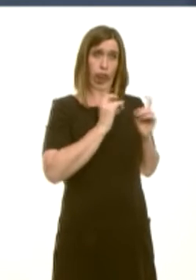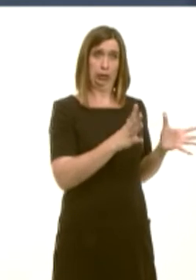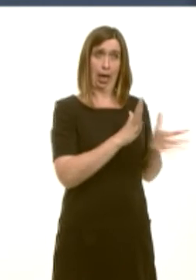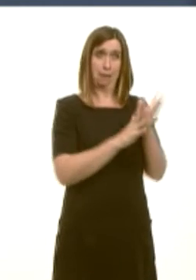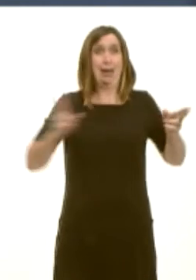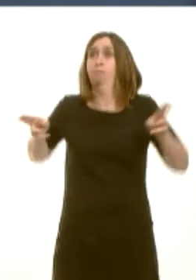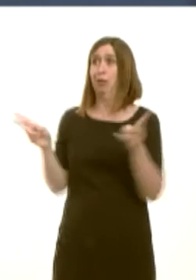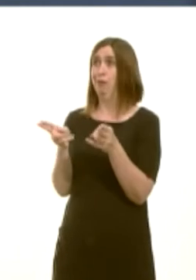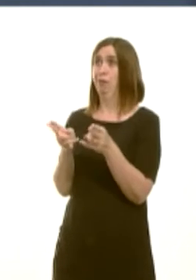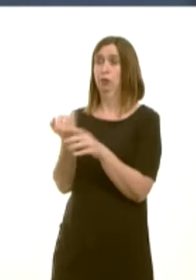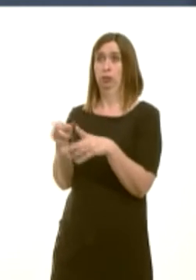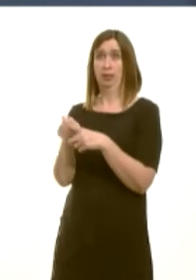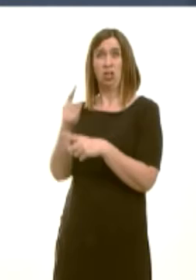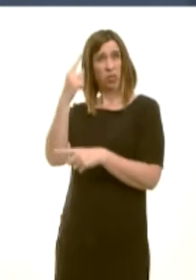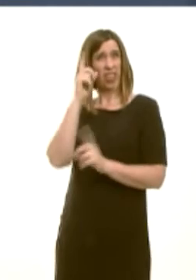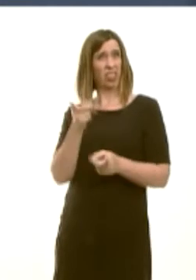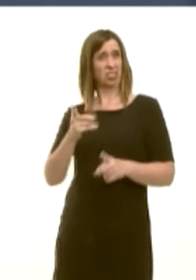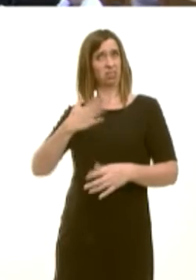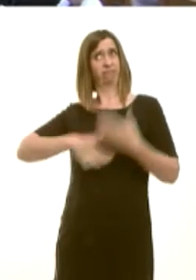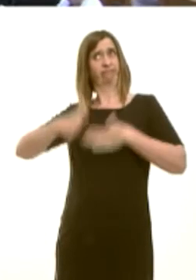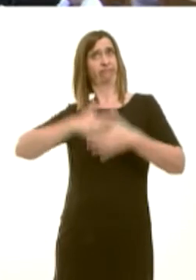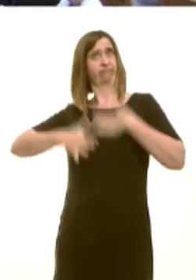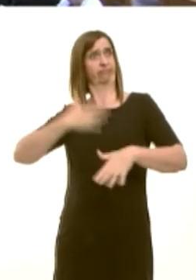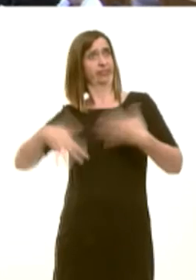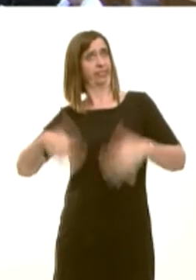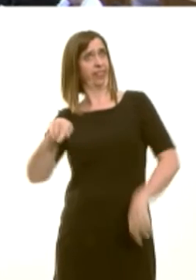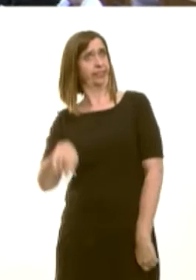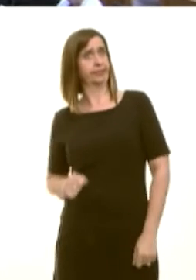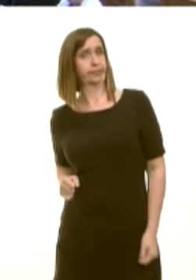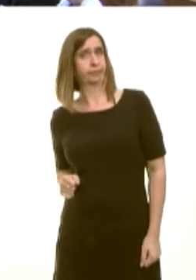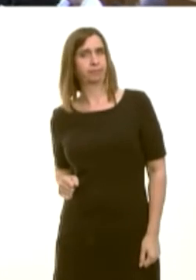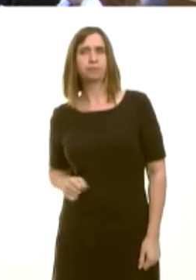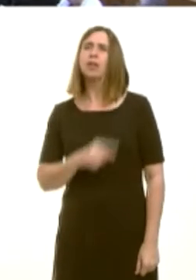this is as good as it gets for Welsh patients? Carwyn Jones: Well, she clearly didn't listen